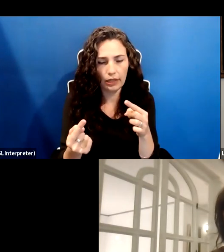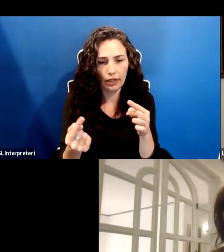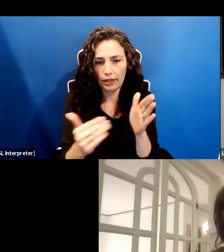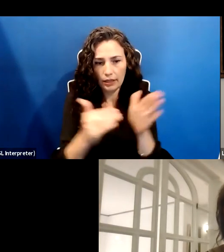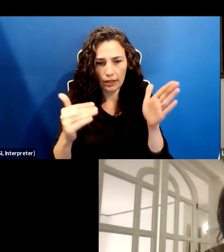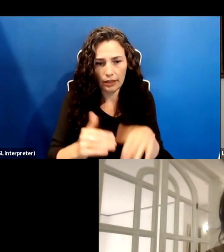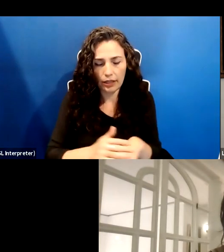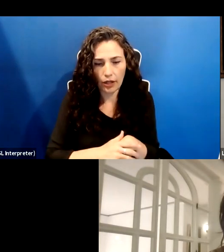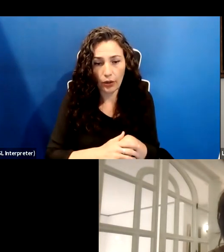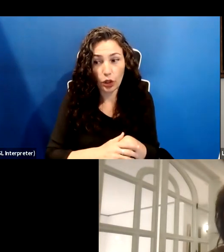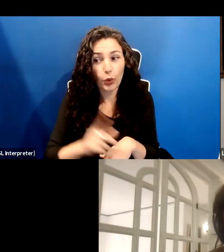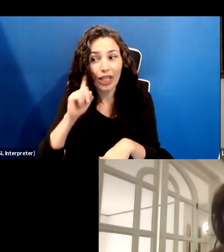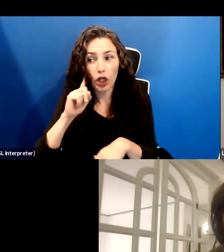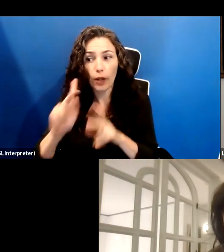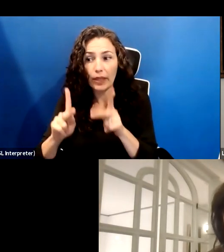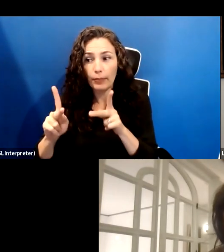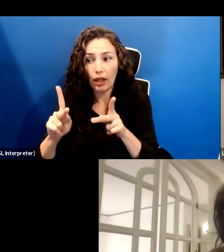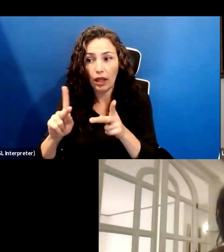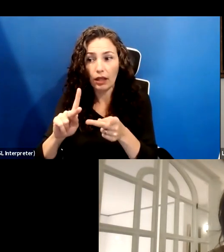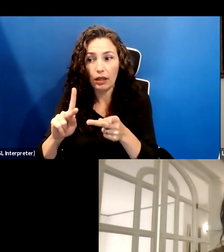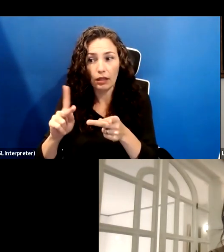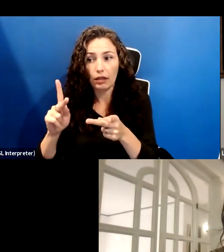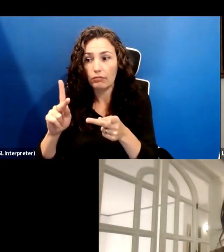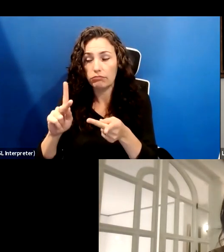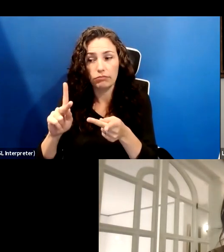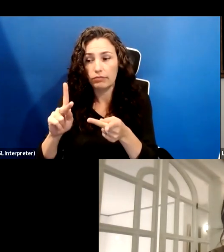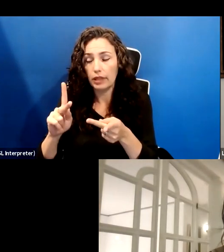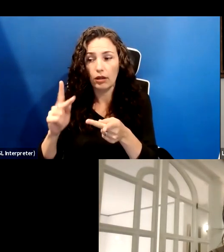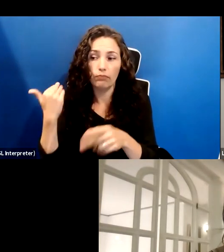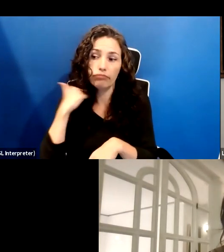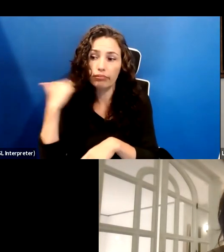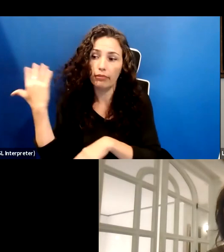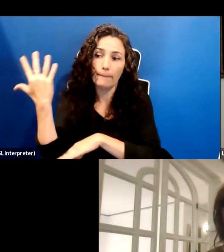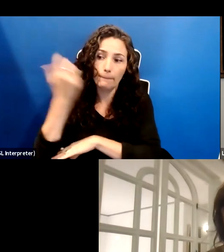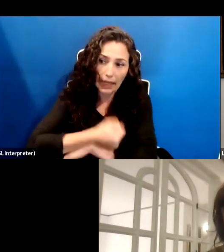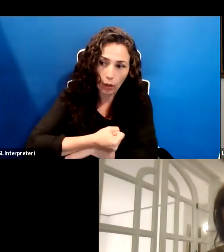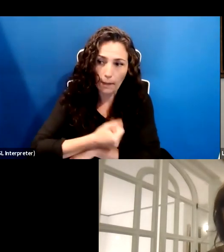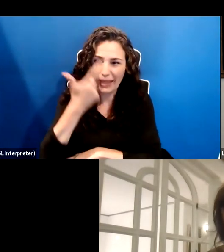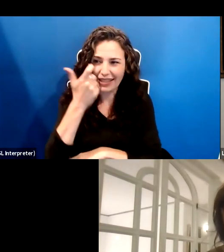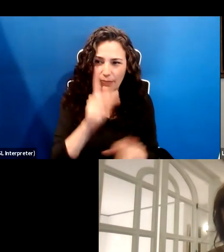That had all kinds of lies made up about them. And so I think that's what's scary.